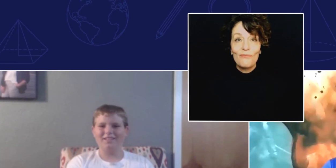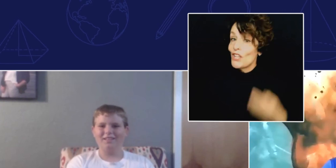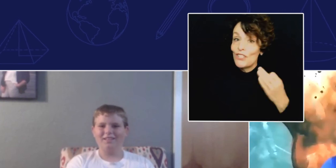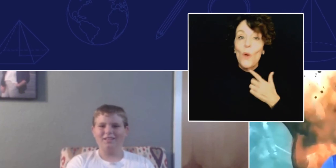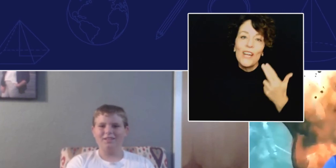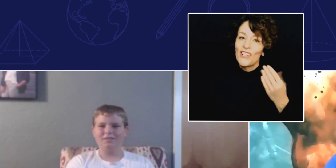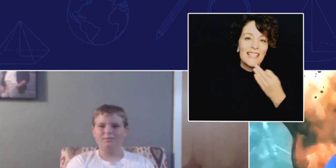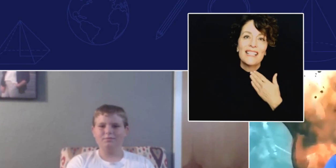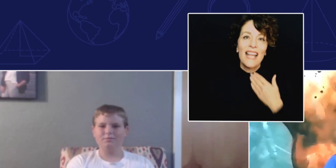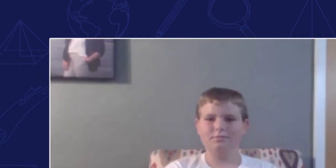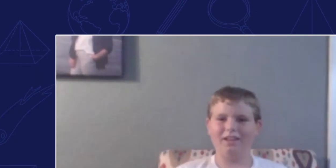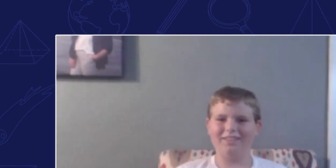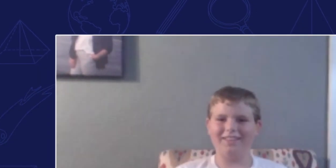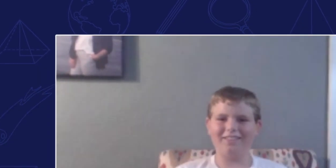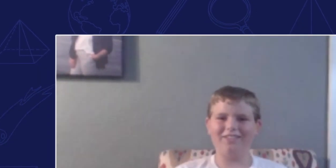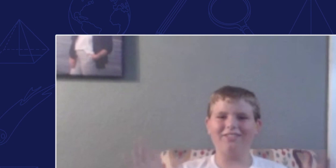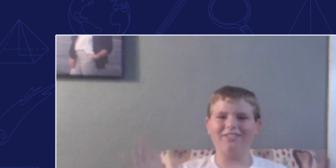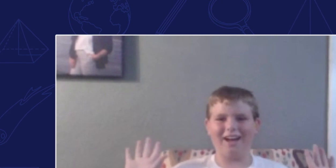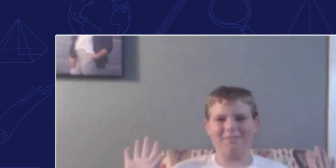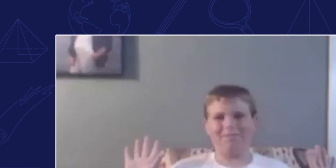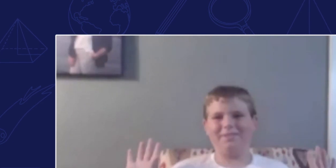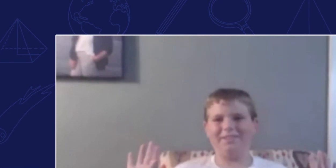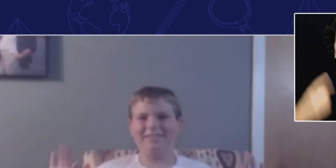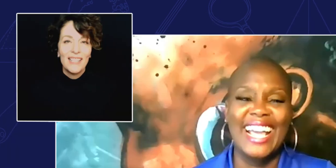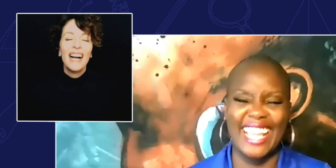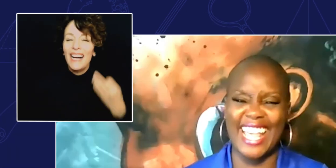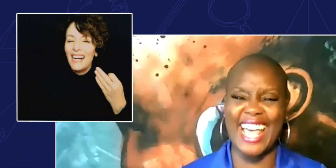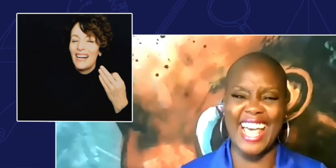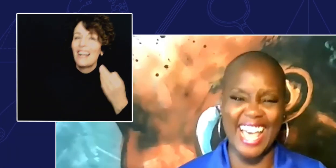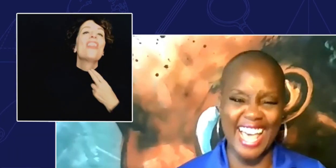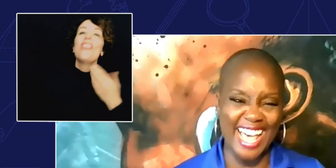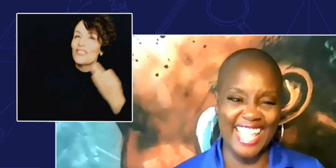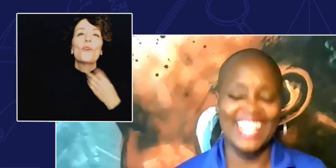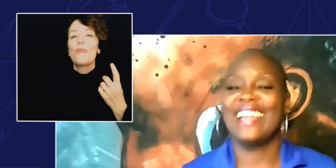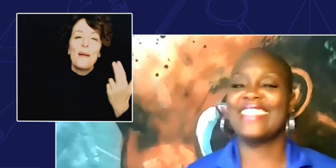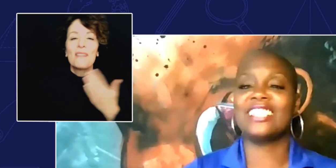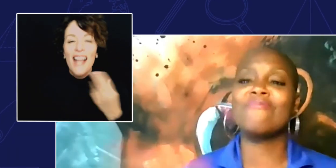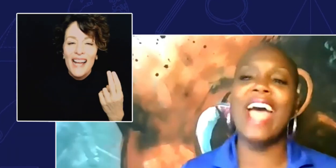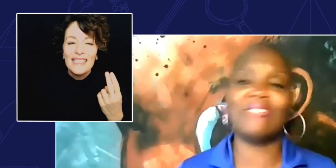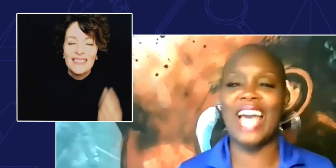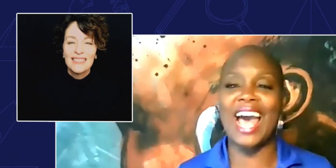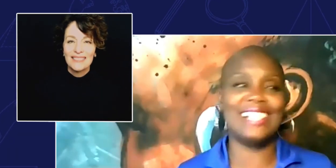So we're gonna say... [HENRY:] That's a wrap! [DR. HORTON:] That's a wrap, guys!